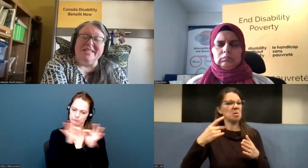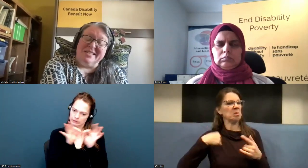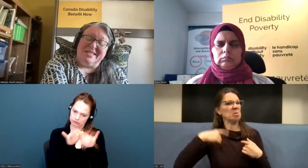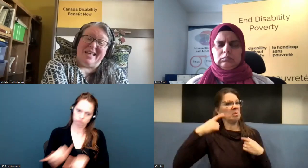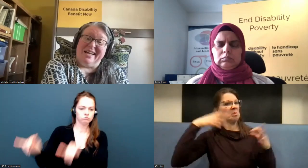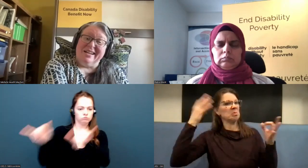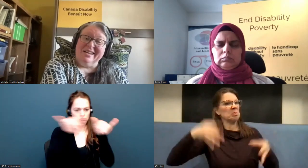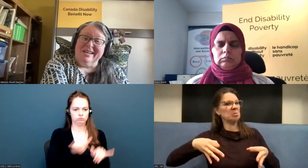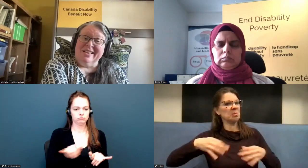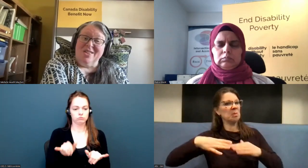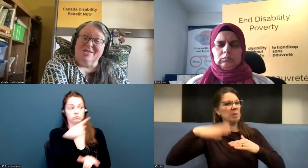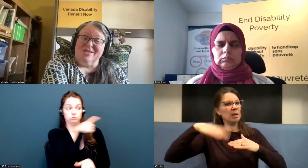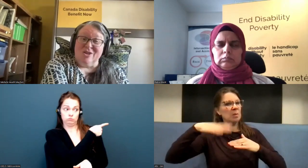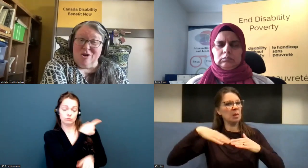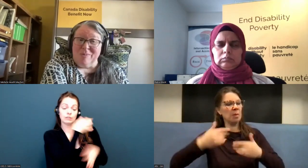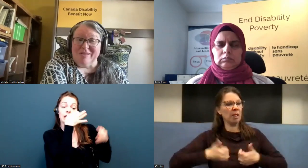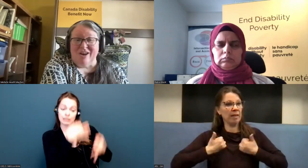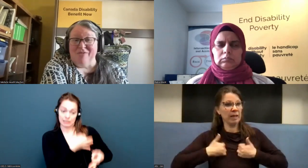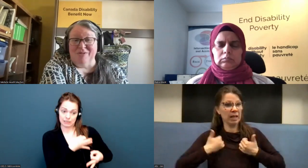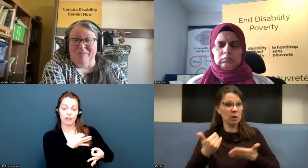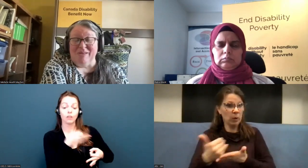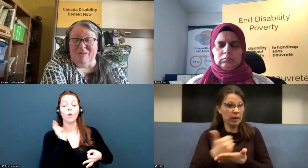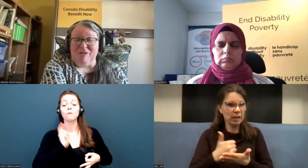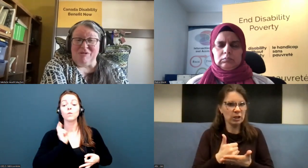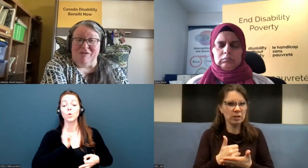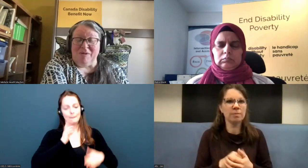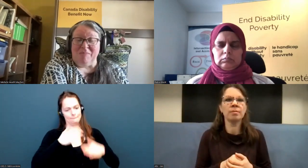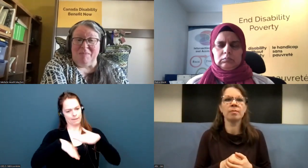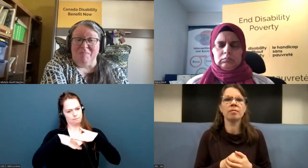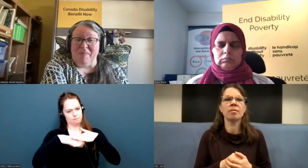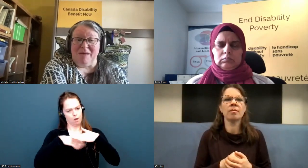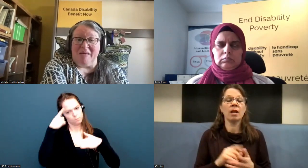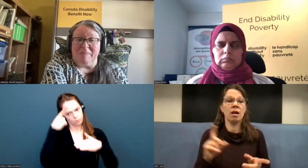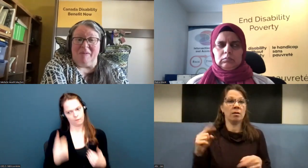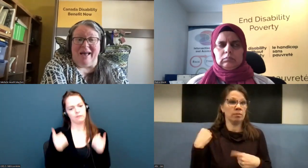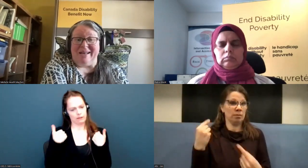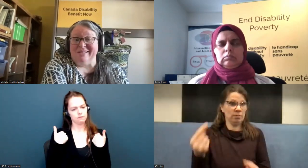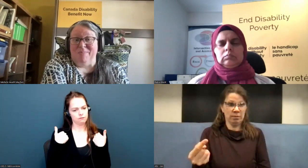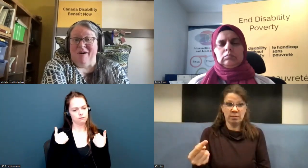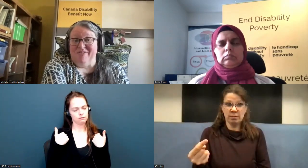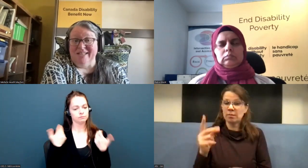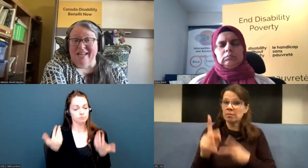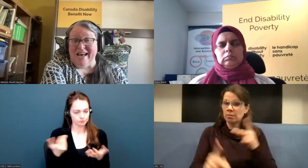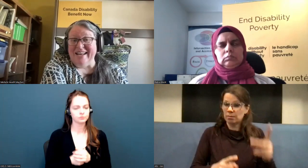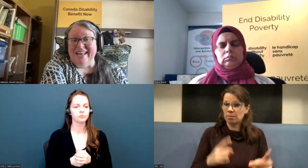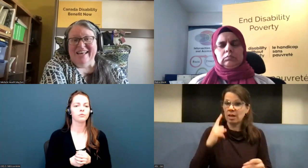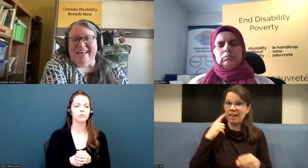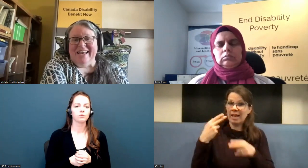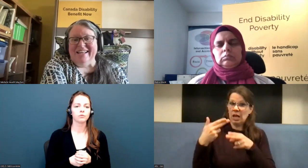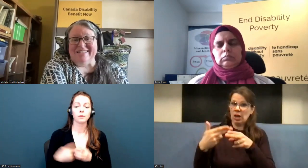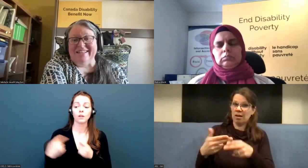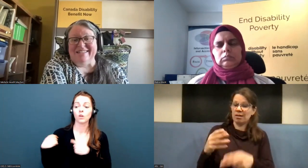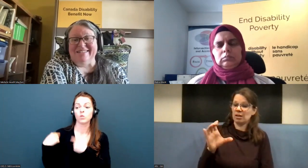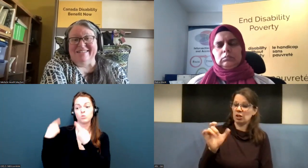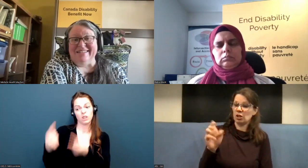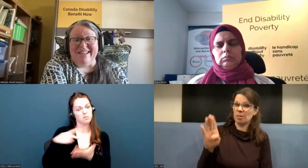SINCE THEN, CERB HAS OFTEN BEEN THOUGHT OF BY PEOPLE AS THE POVERTY LINE AND IT'S NOT